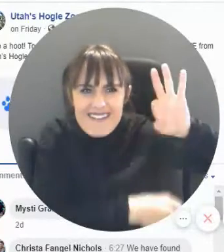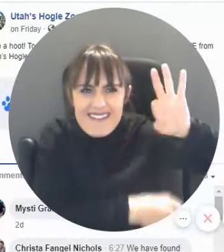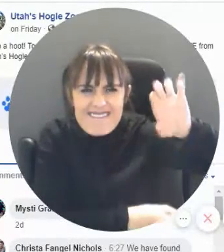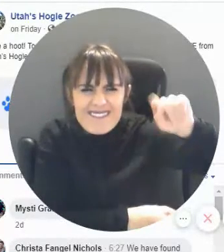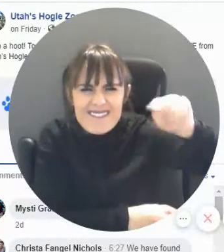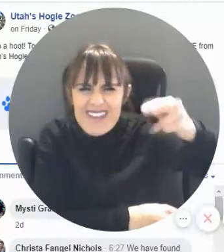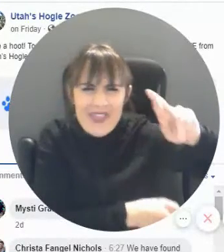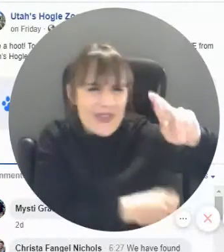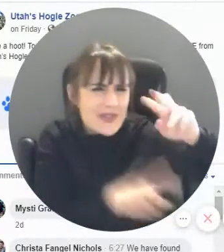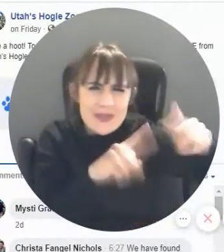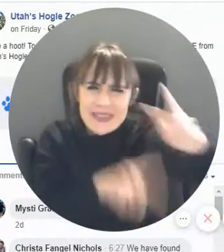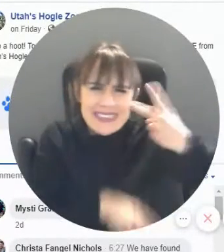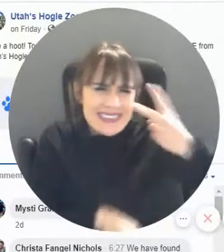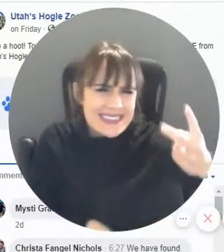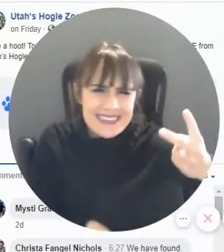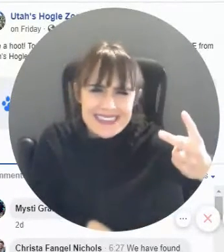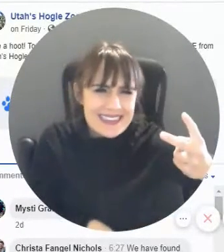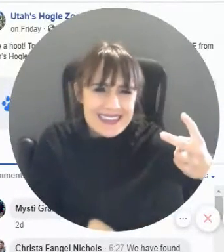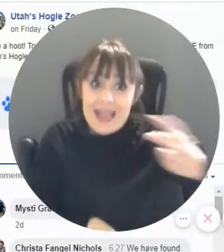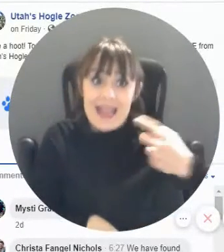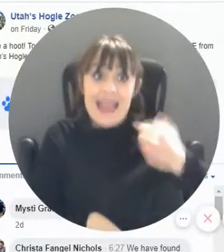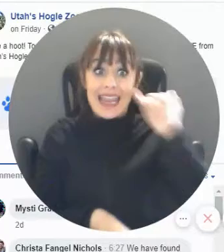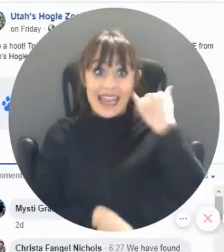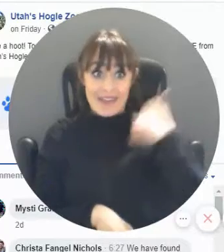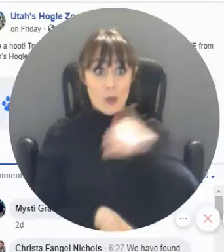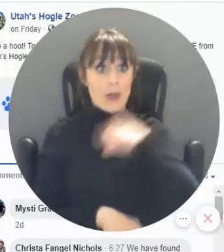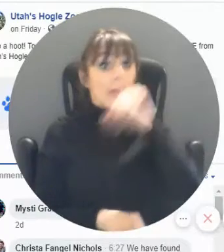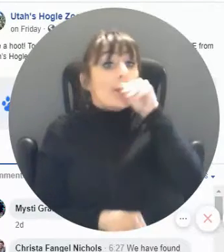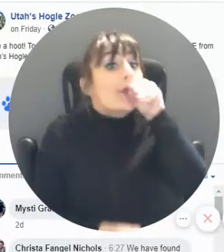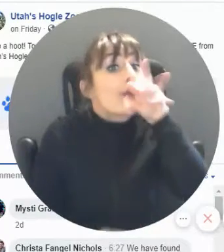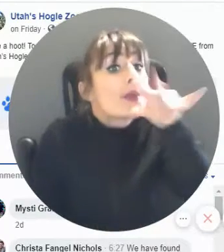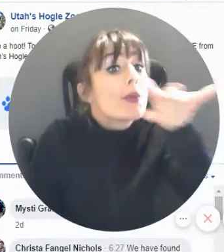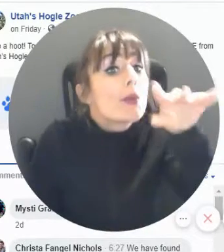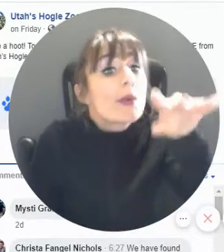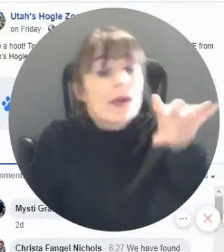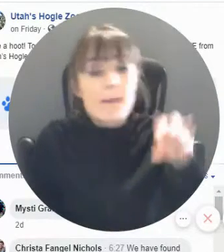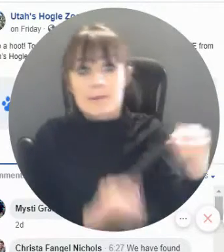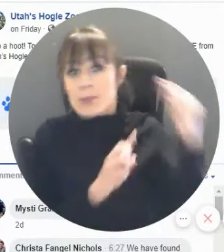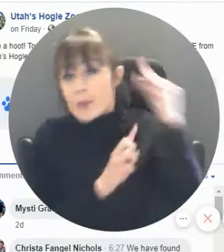which, we're not gonna do. Brad: No. Autumn:...you would see a big ear hole right there.